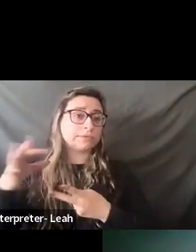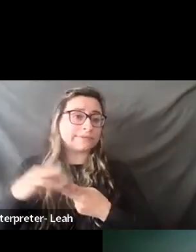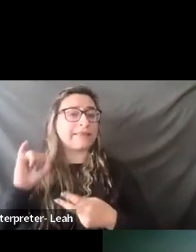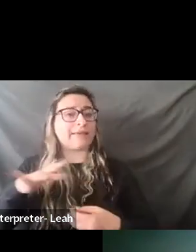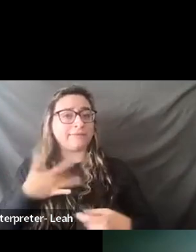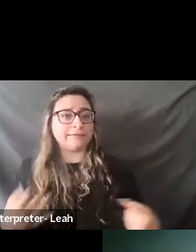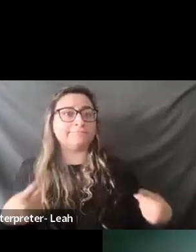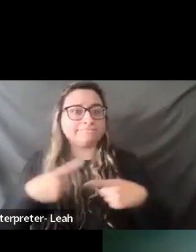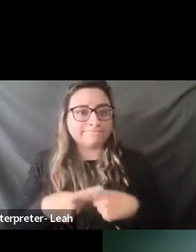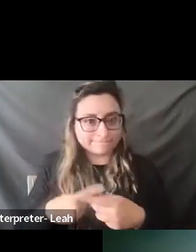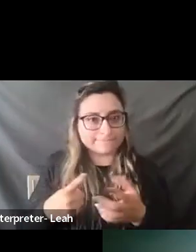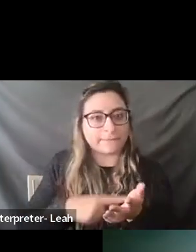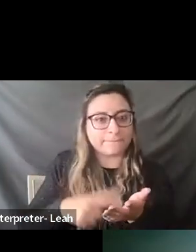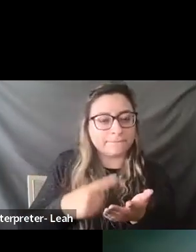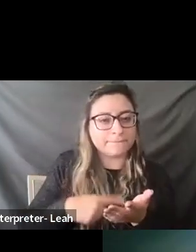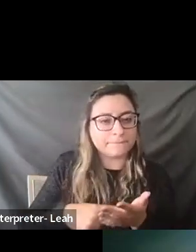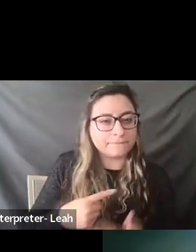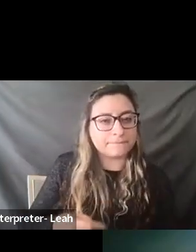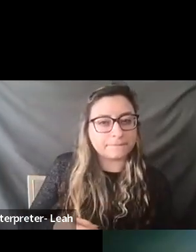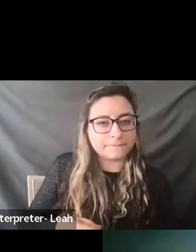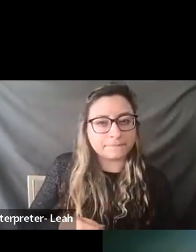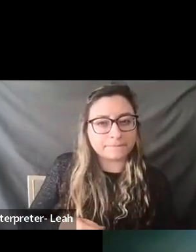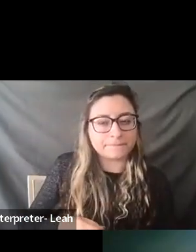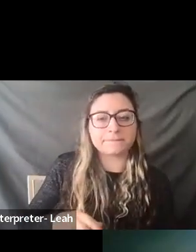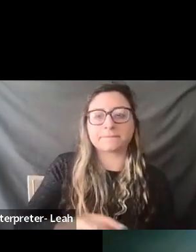And the other piece of that is really where it becomes -- what we saw, where it becomes somewhat challenging is where personal choice meets best practice, and maintaining that trust when people and -- and stakeholders are executing their personal choice.